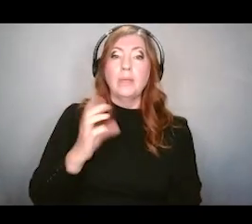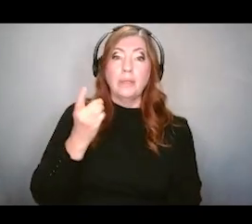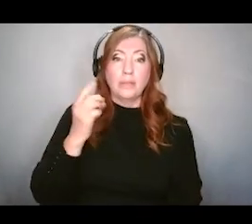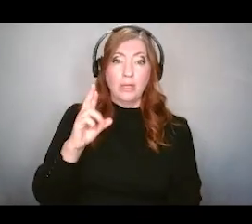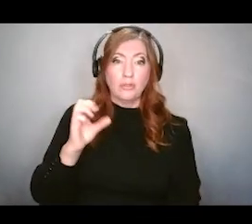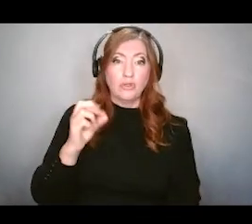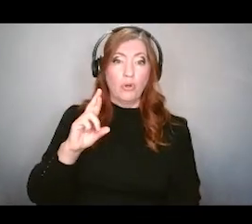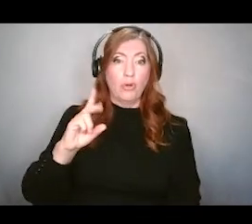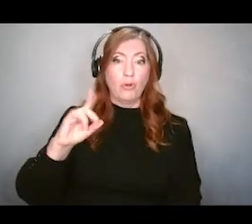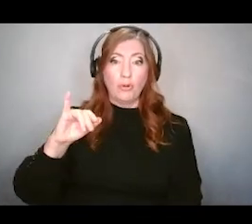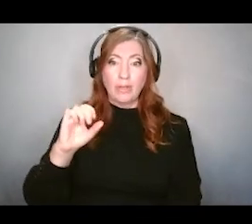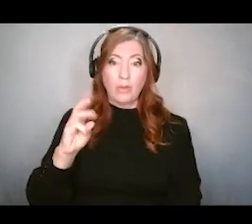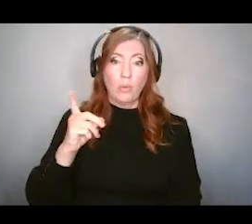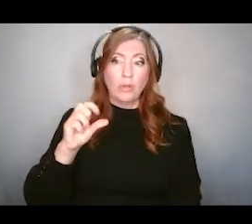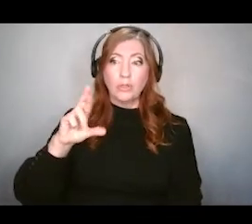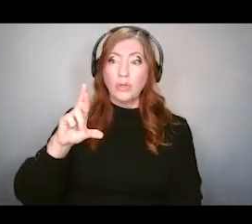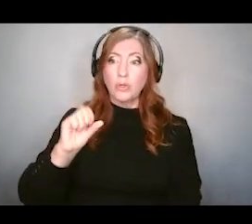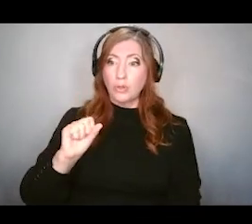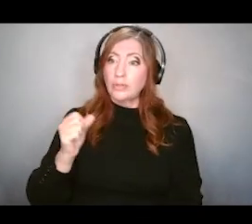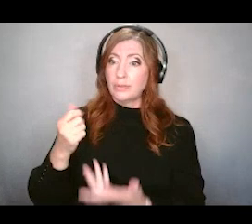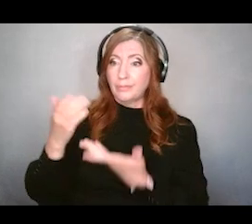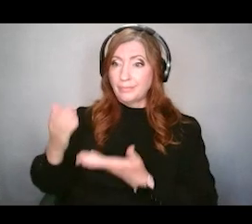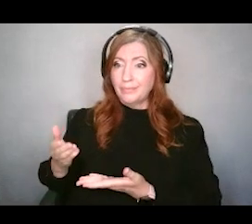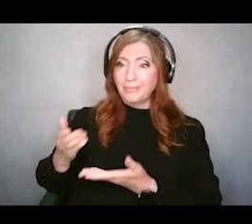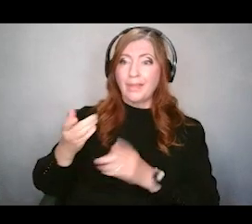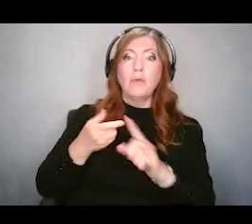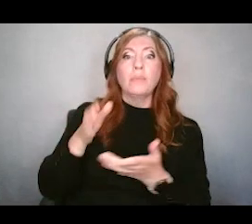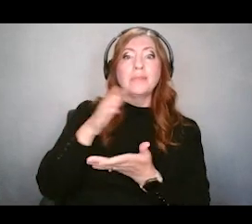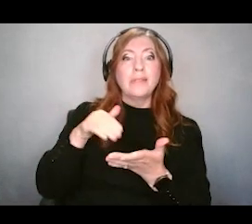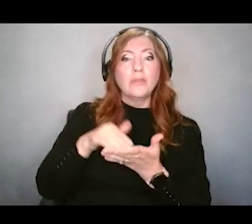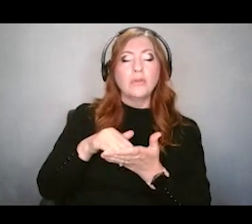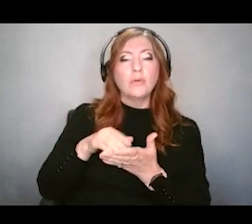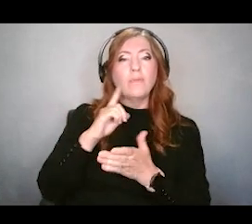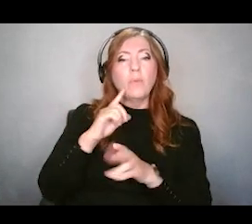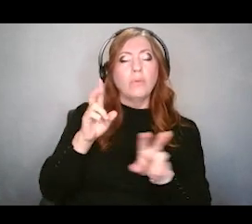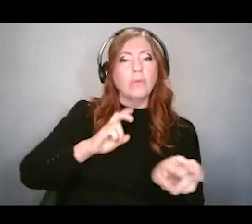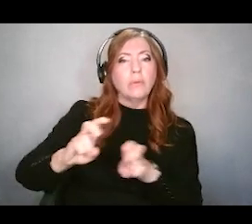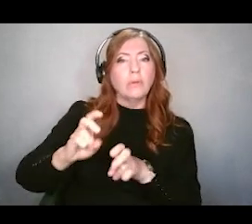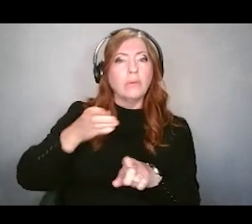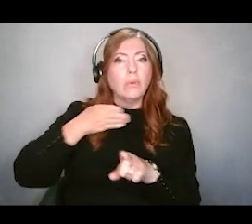is also with me, and he is from the Center for Transition and Career Innovation at the